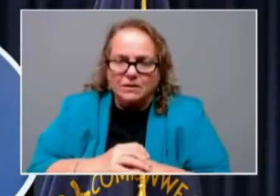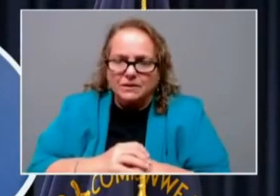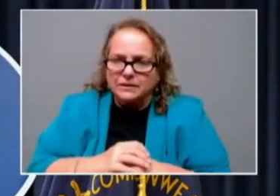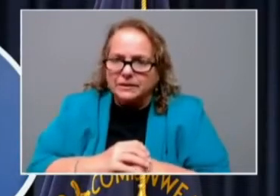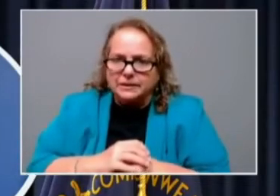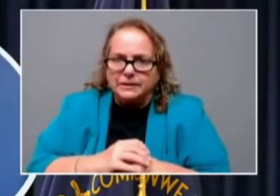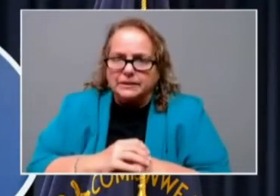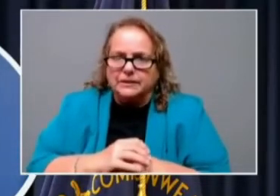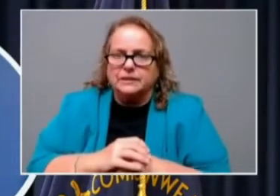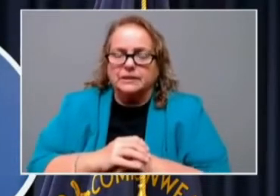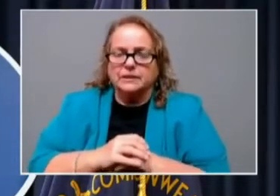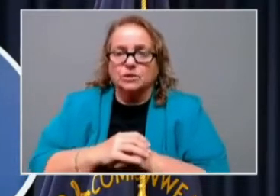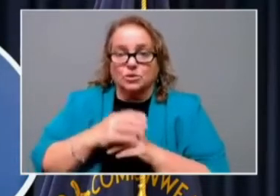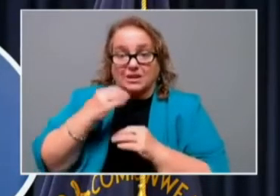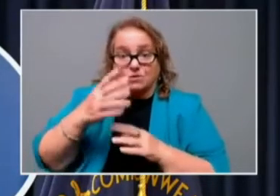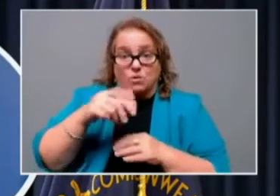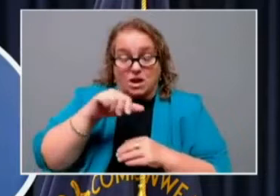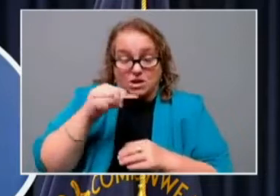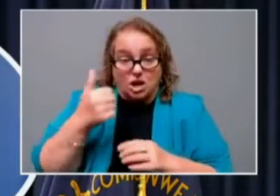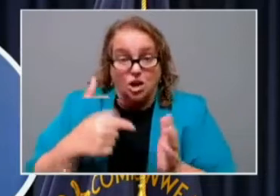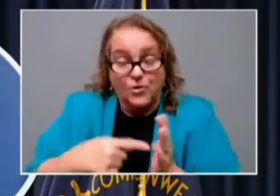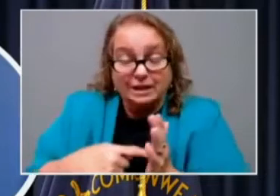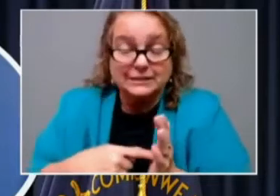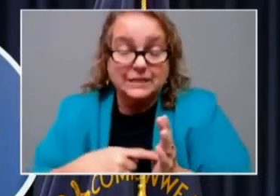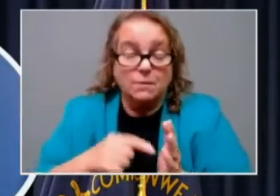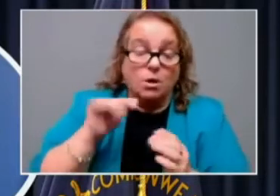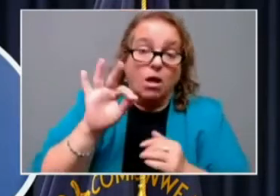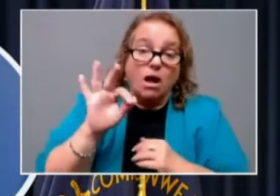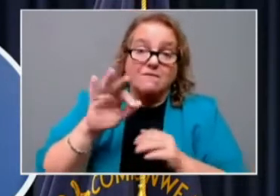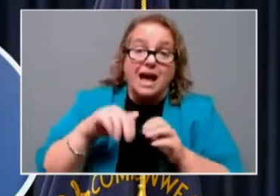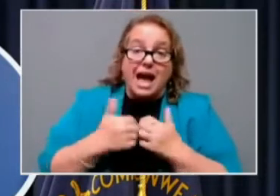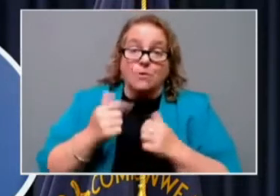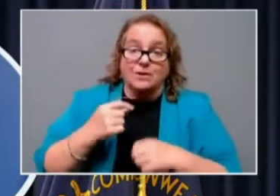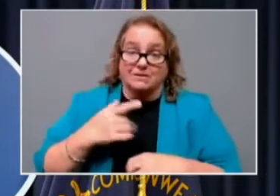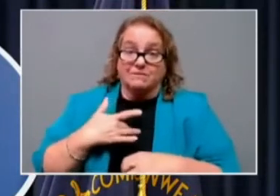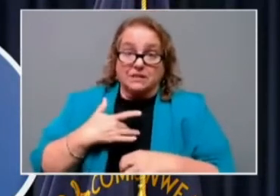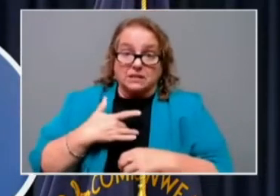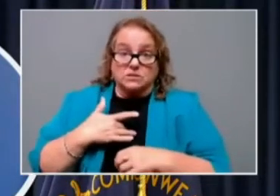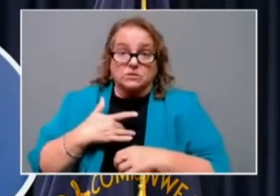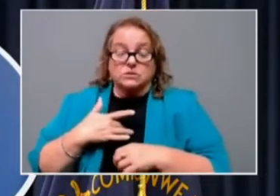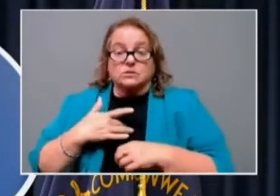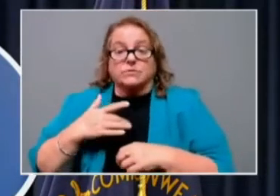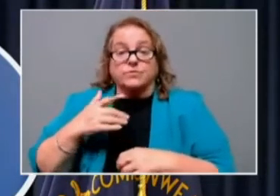another example of how it feels. Uh You know the team at at Pikeville Medical